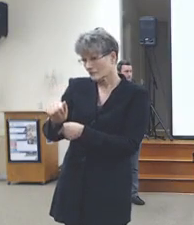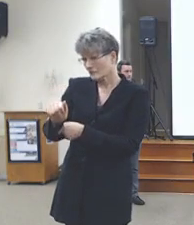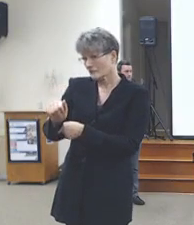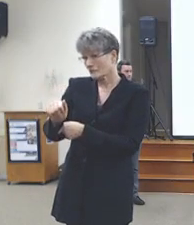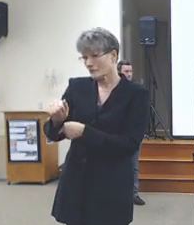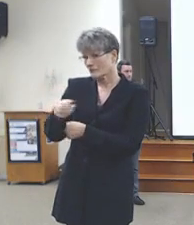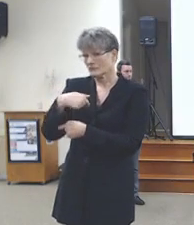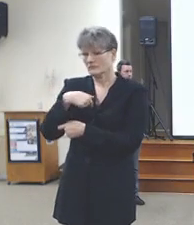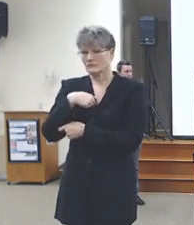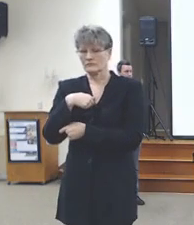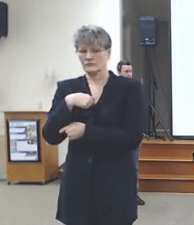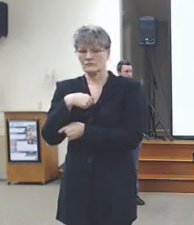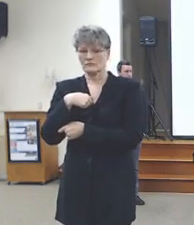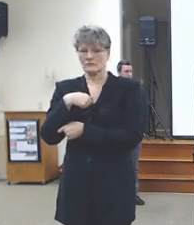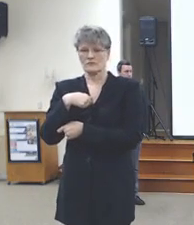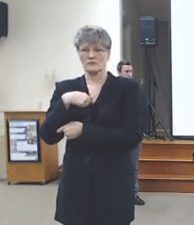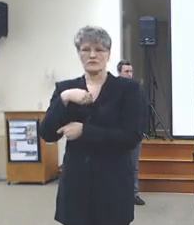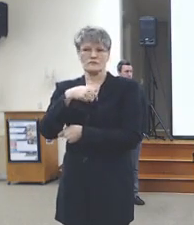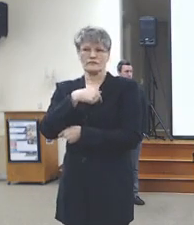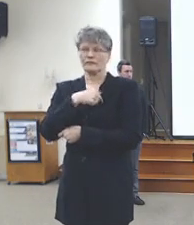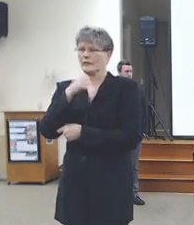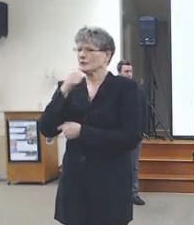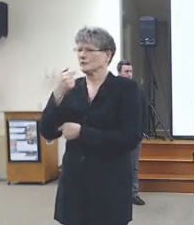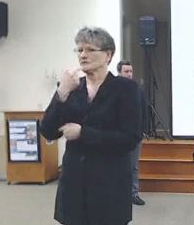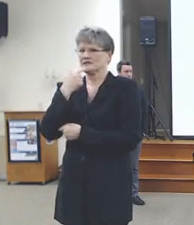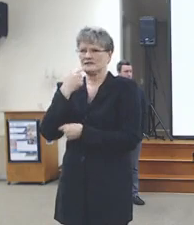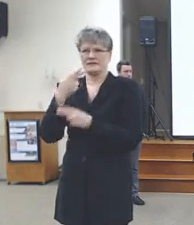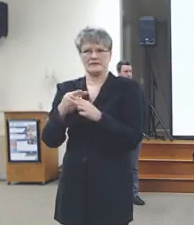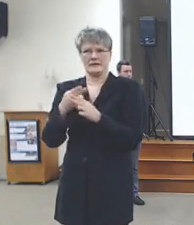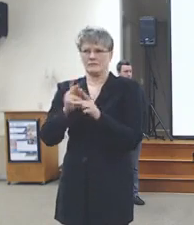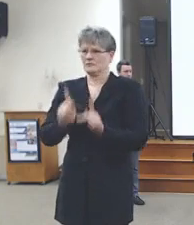Schuette you have the COVID-19 virus and you've been in contact with them, they say you